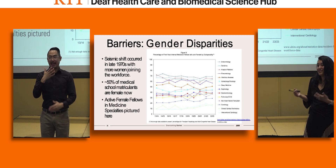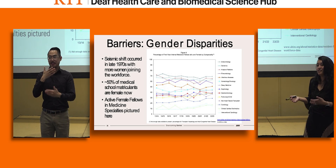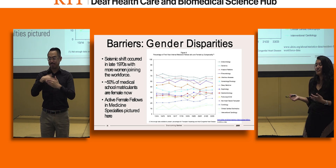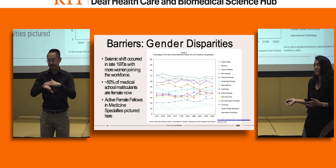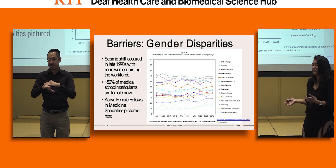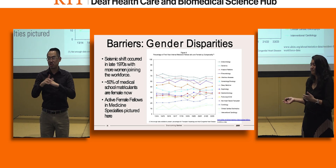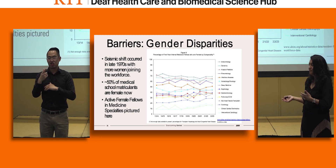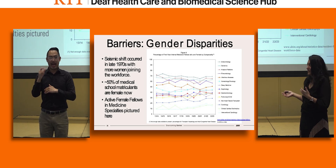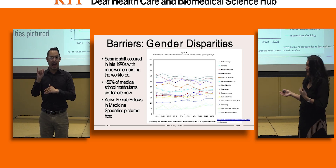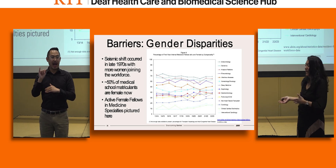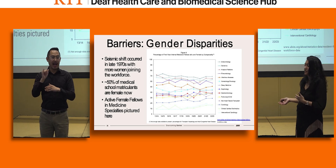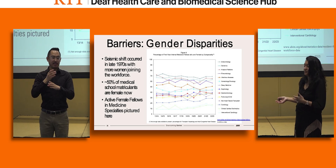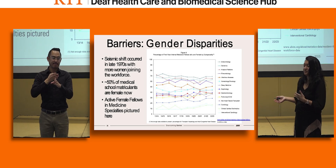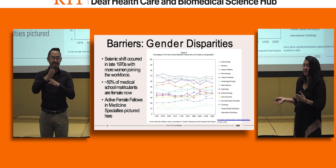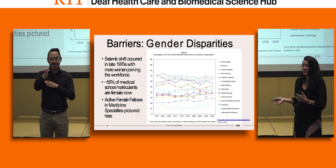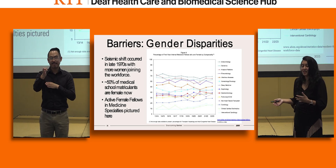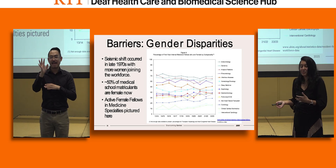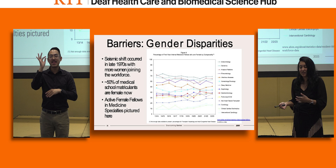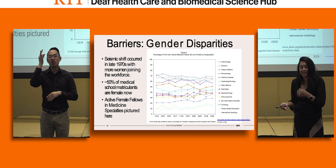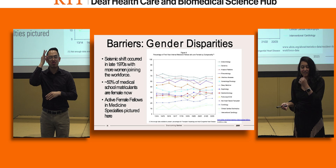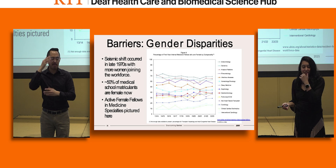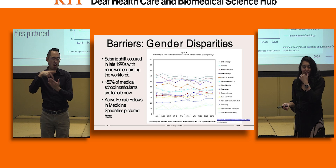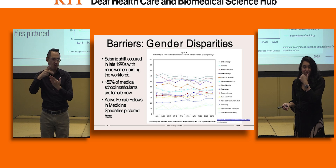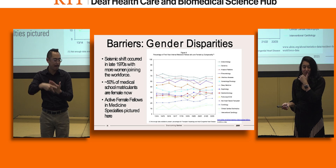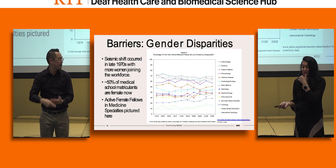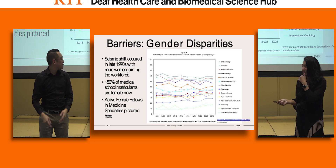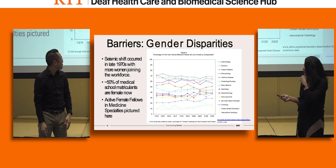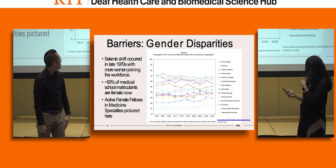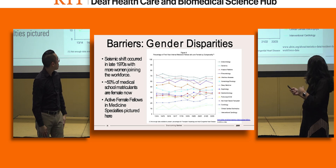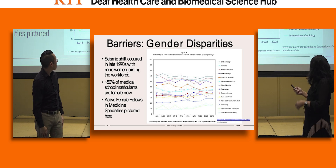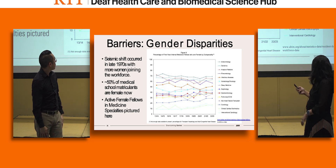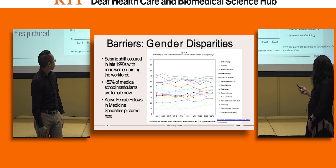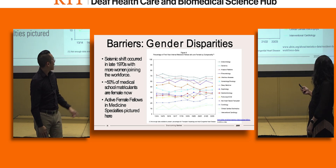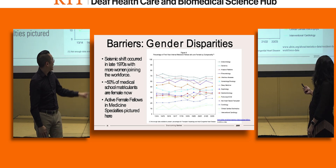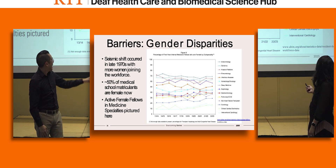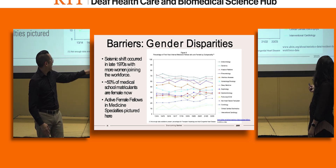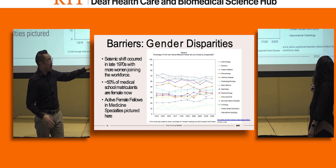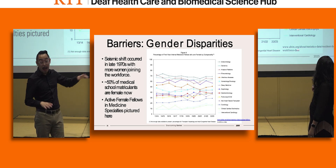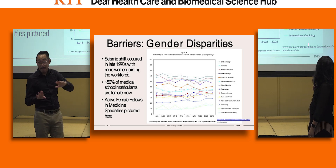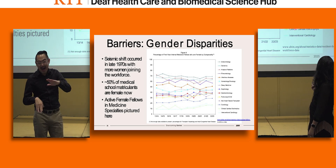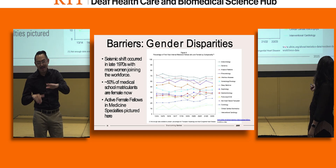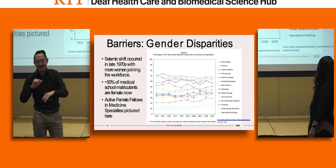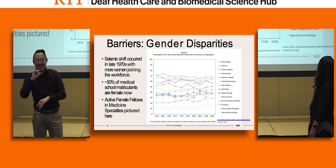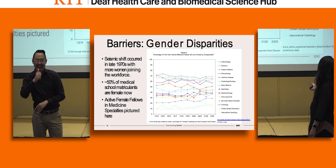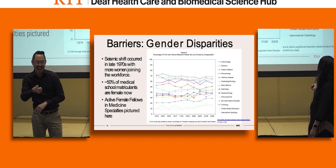into a gastroenterology, hepatology fellowship program. We are not all the way at the bottom--